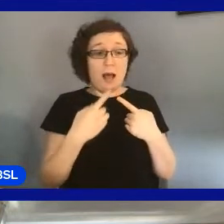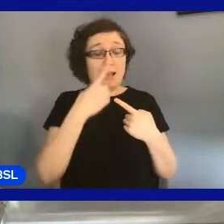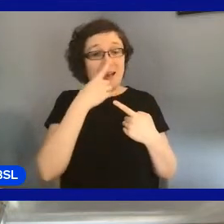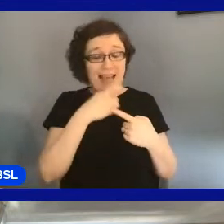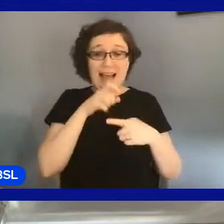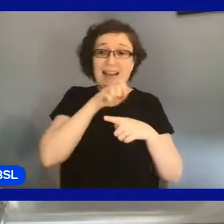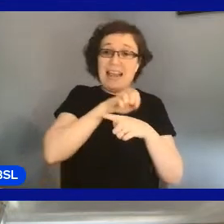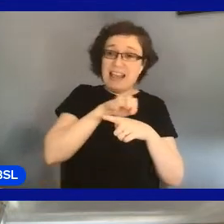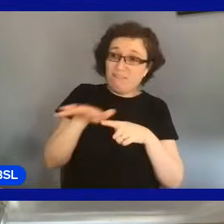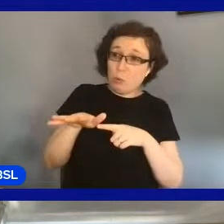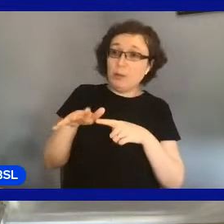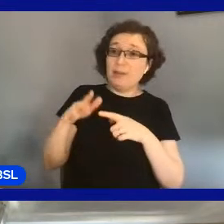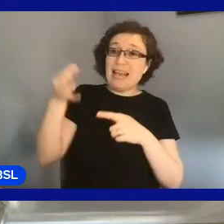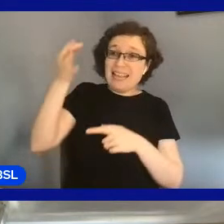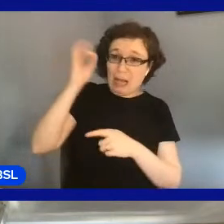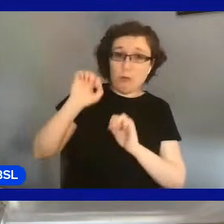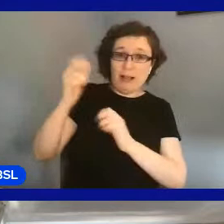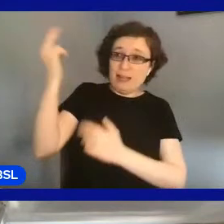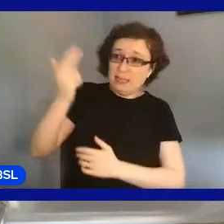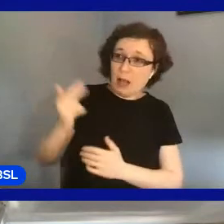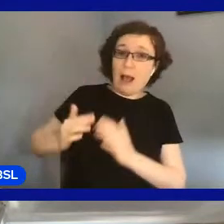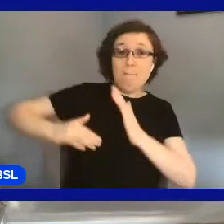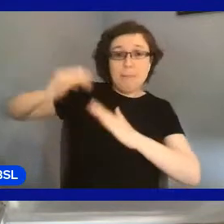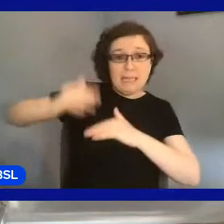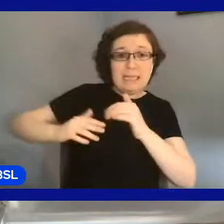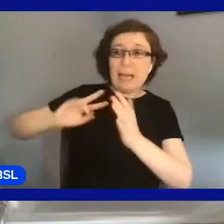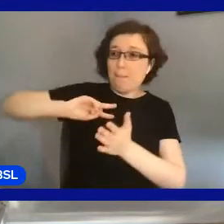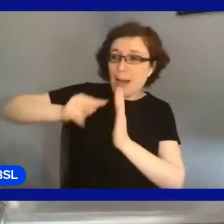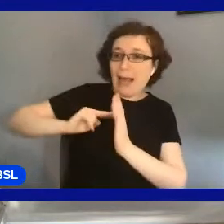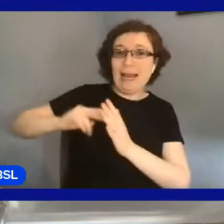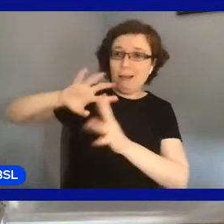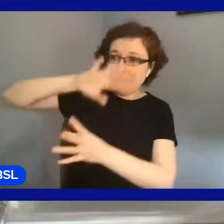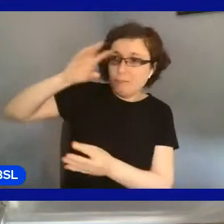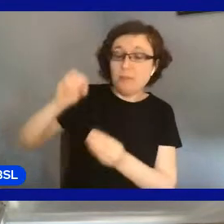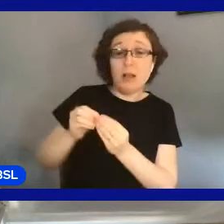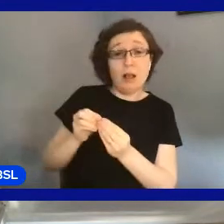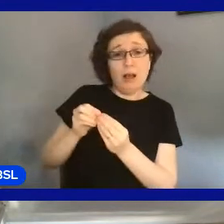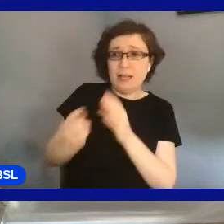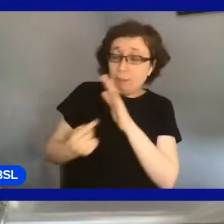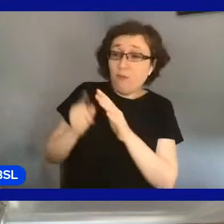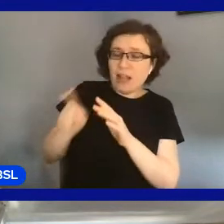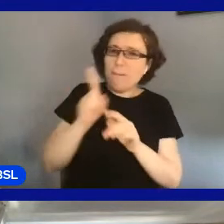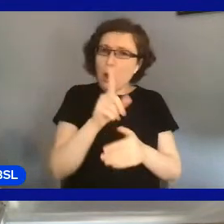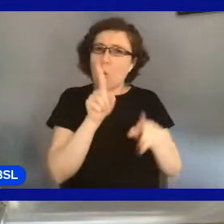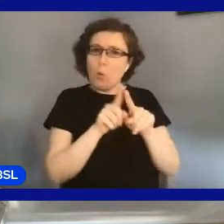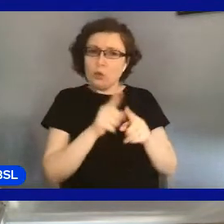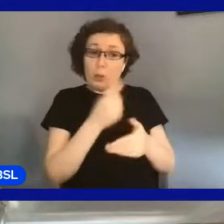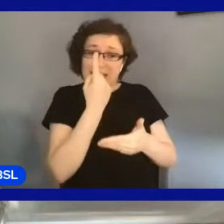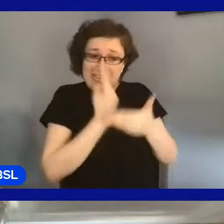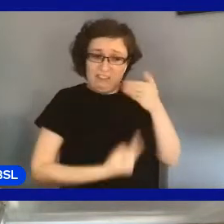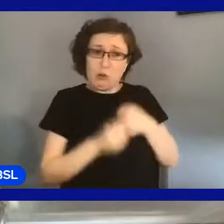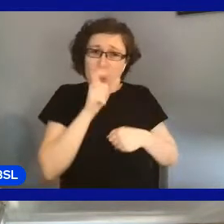can be used to influence council design and building planning position, it is also about the individual's experience of that